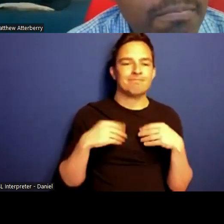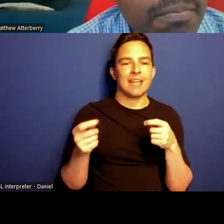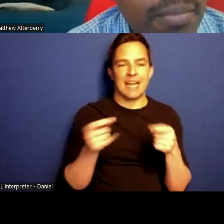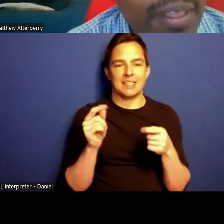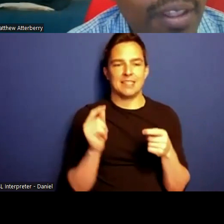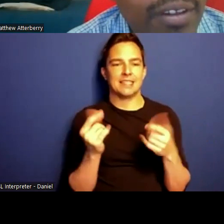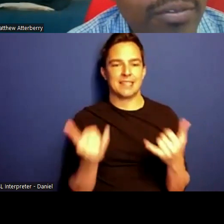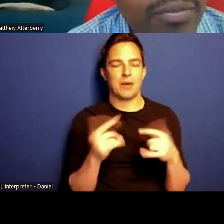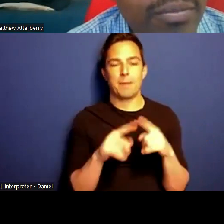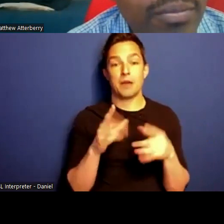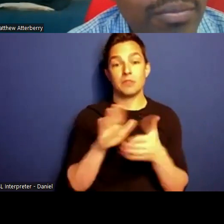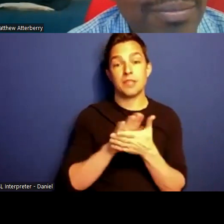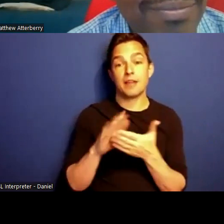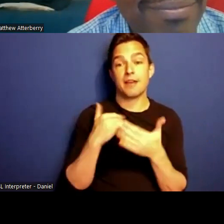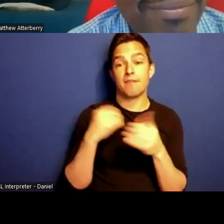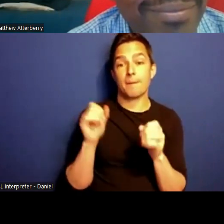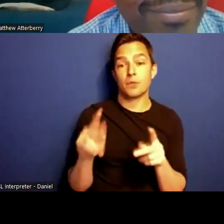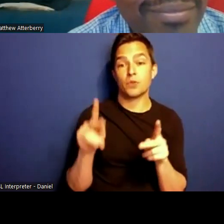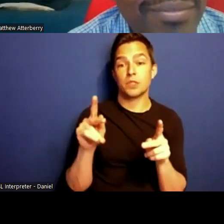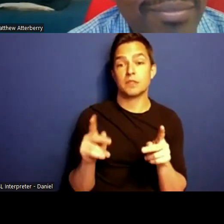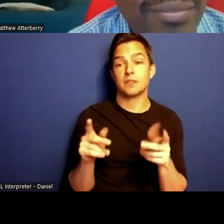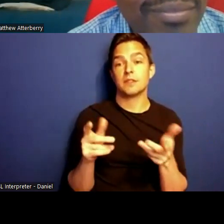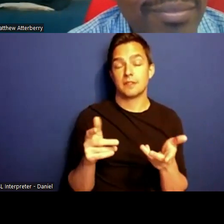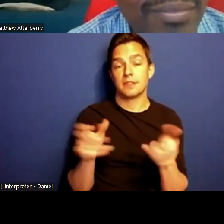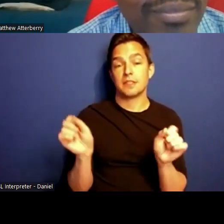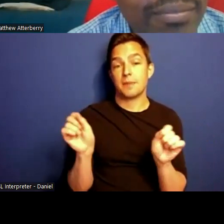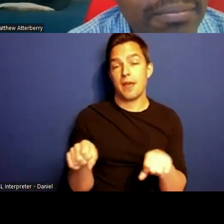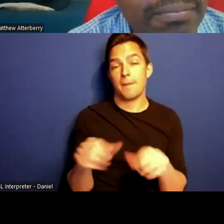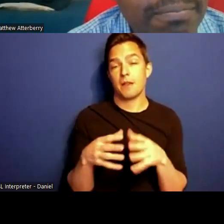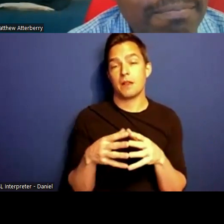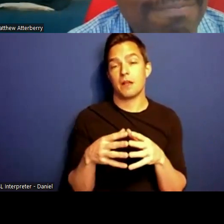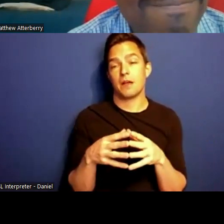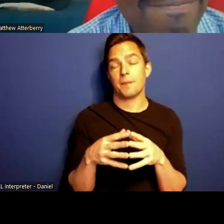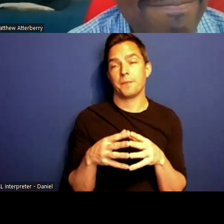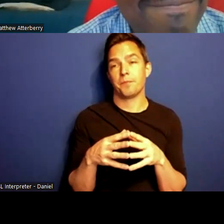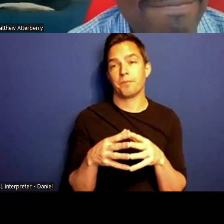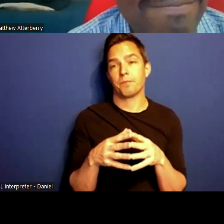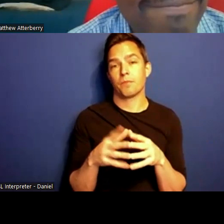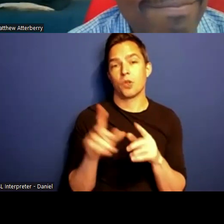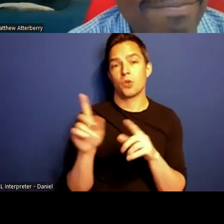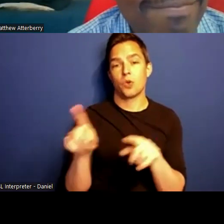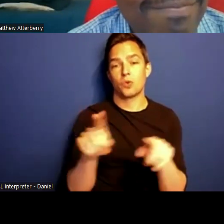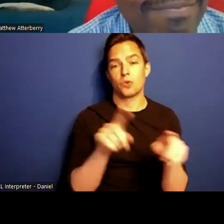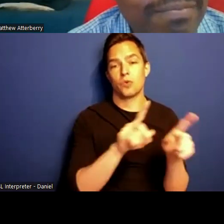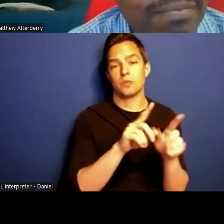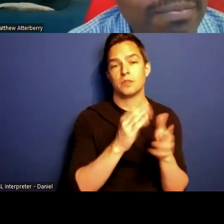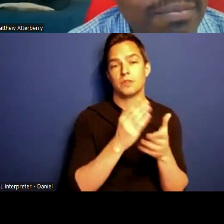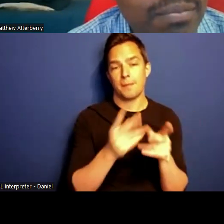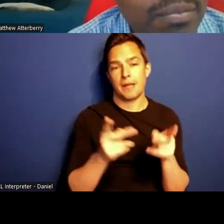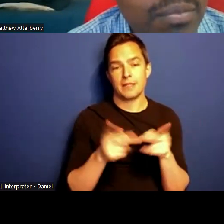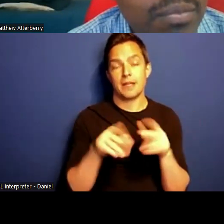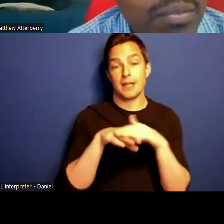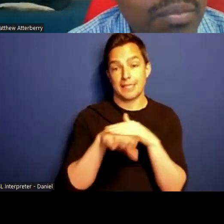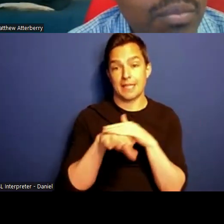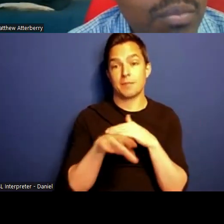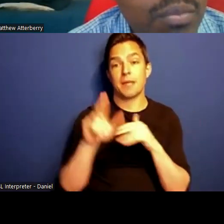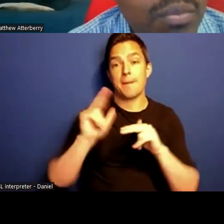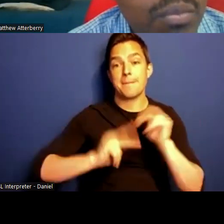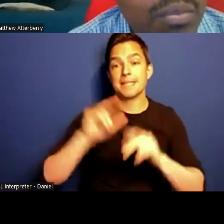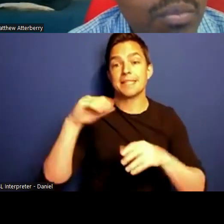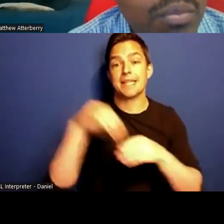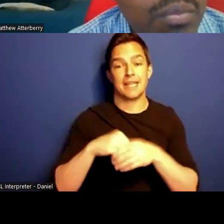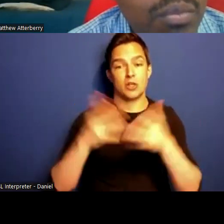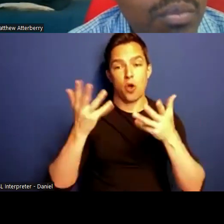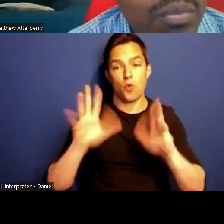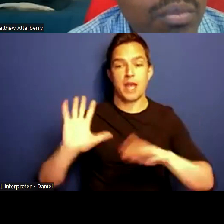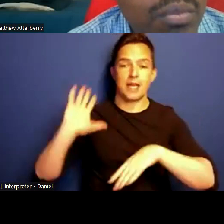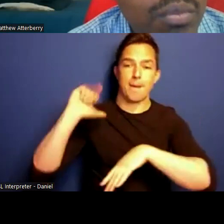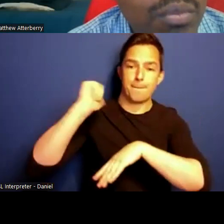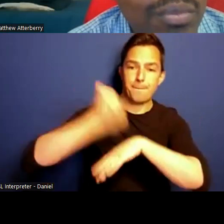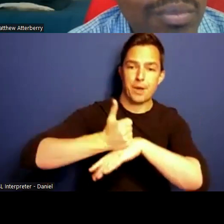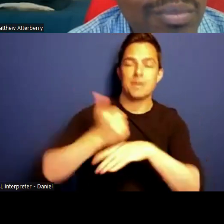to have the opportunity to go to some places where accessibility was built in versus like added on.